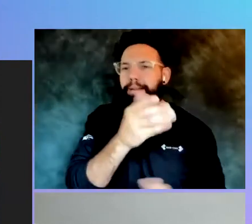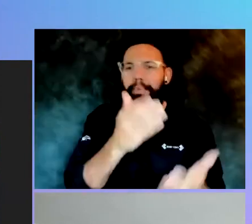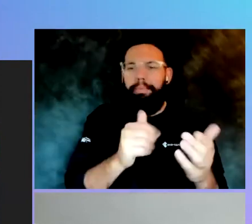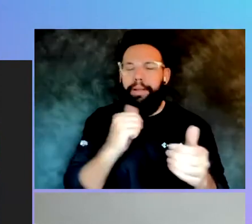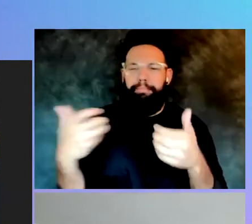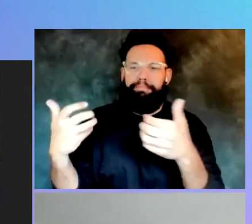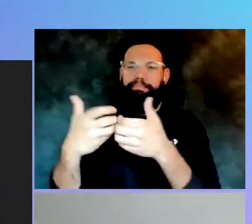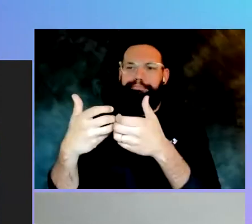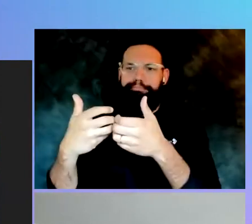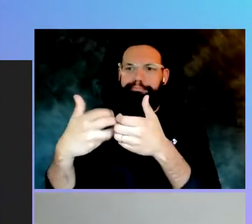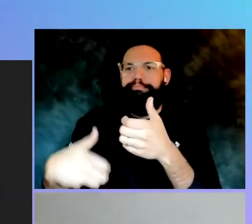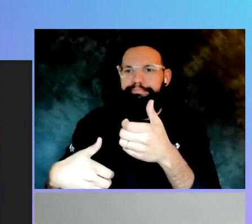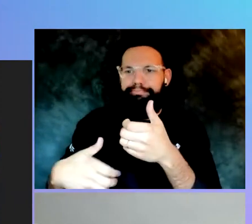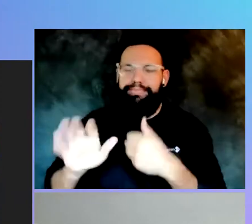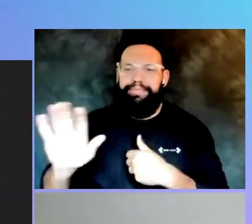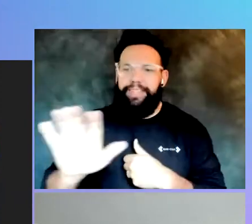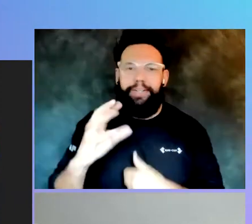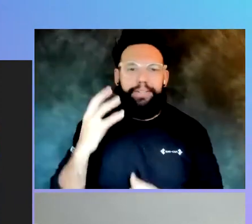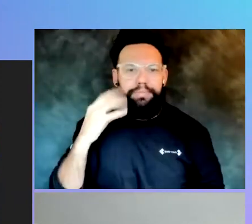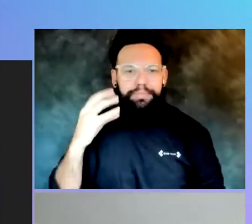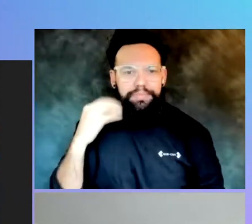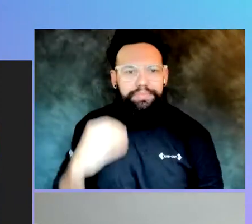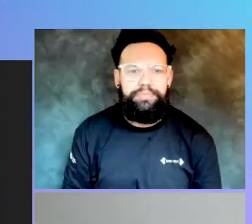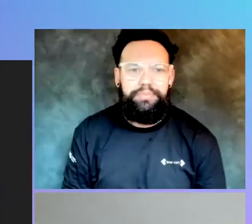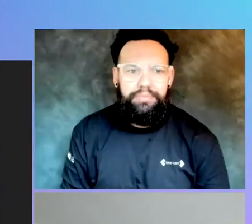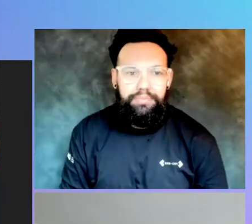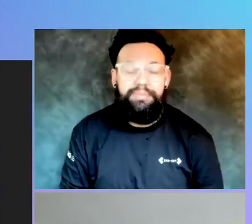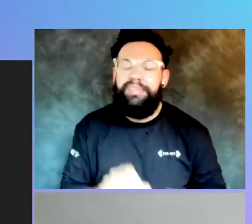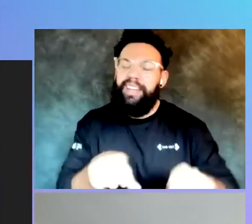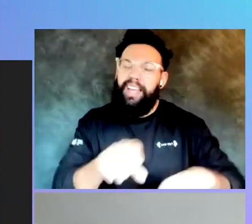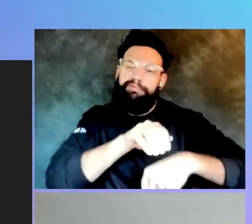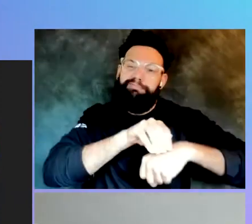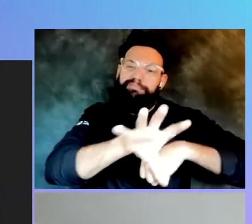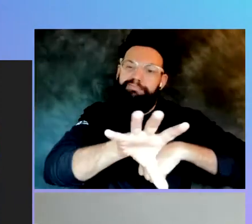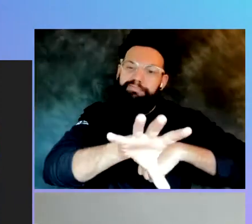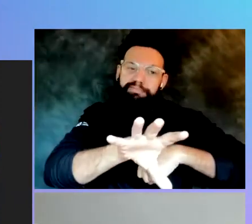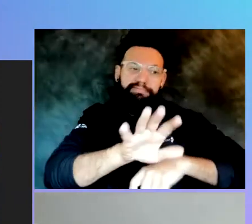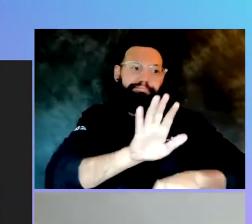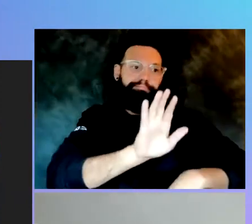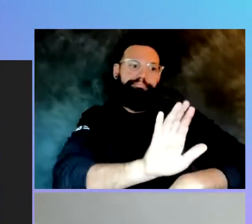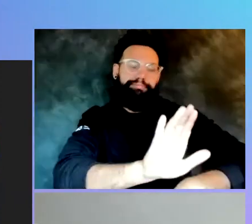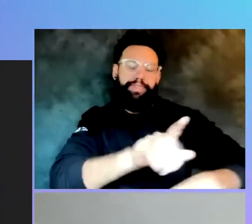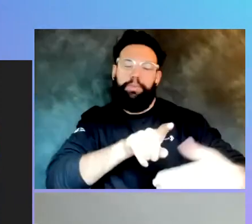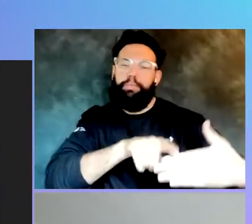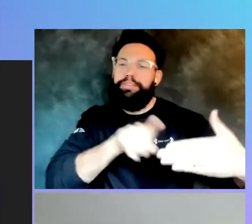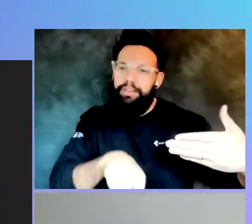of the AI models. Generated